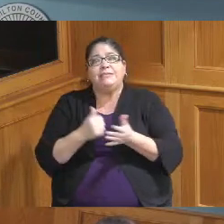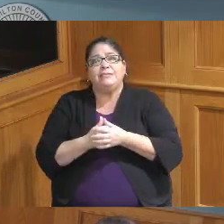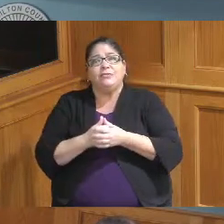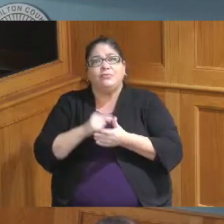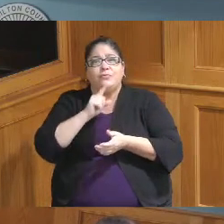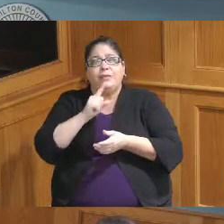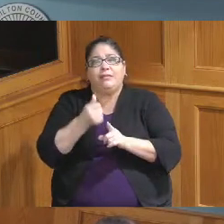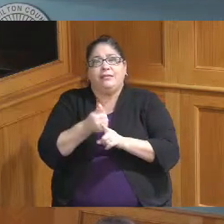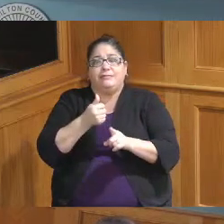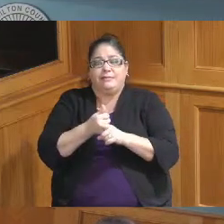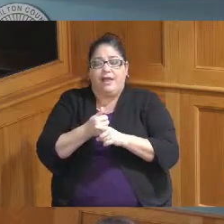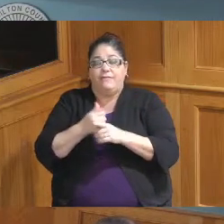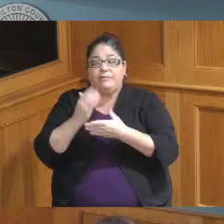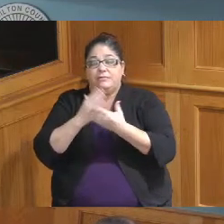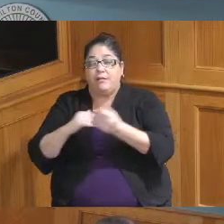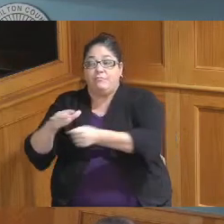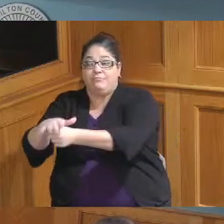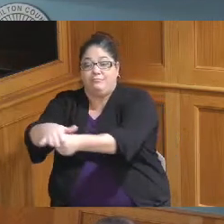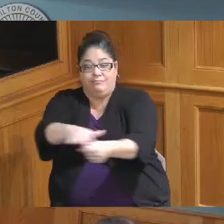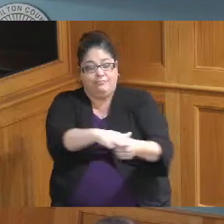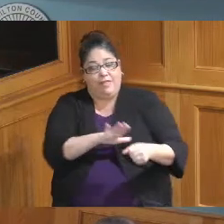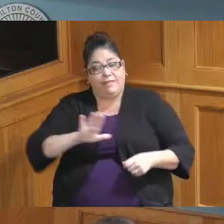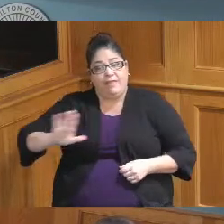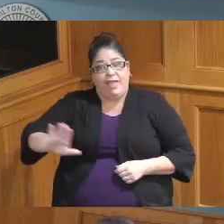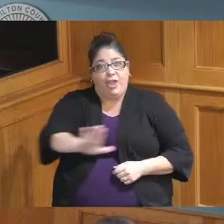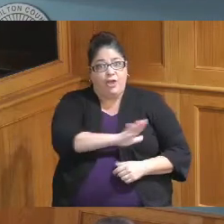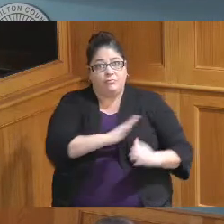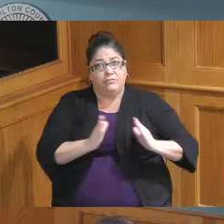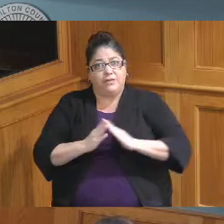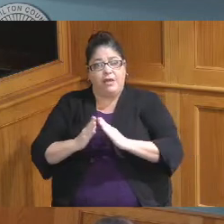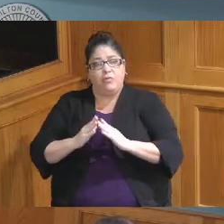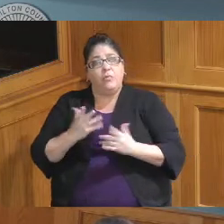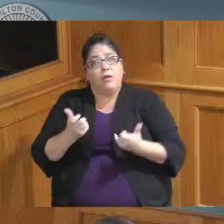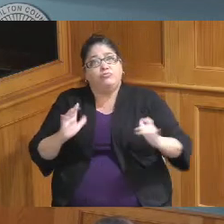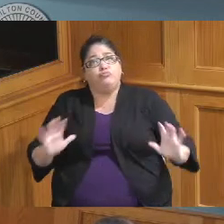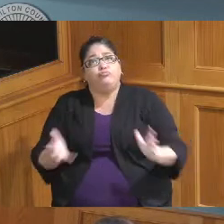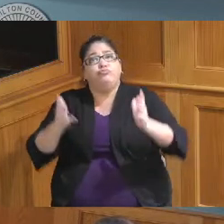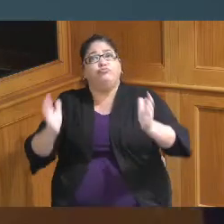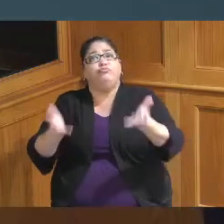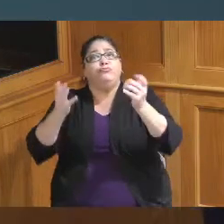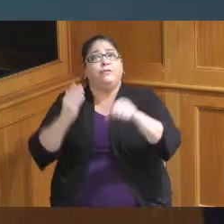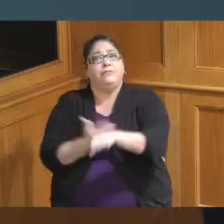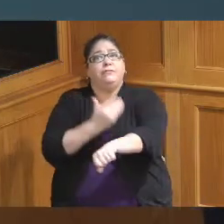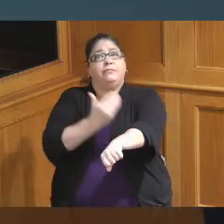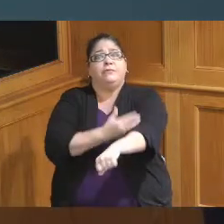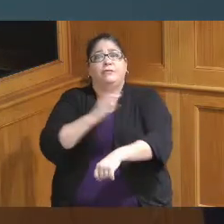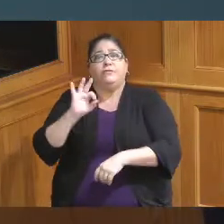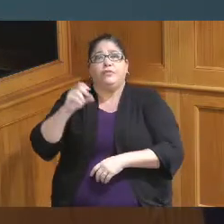the municipalities are looking to revitalize the areas and I think we need to continue to assist